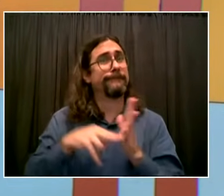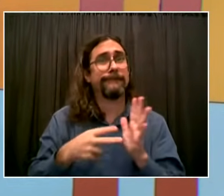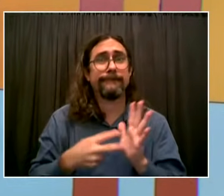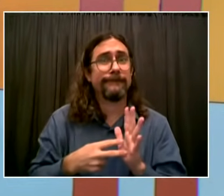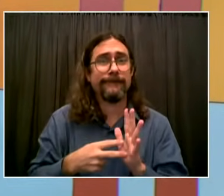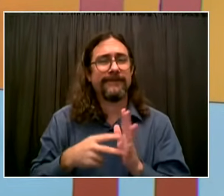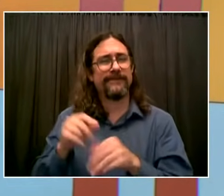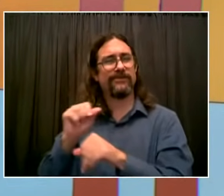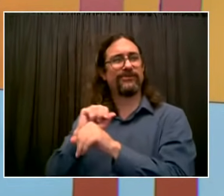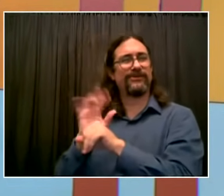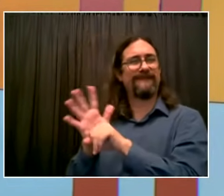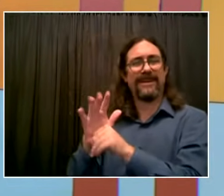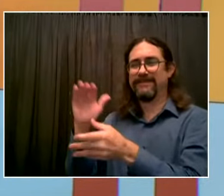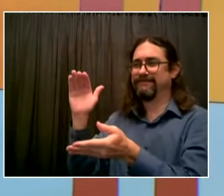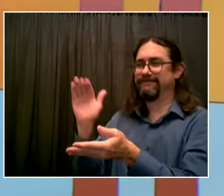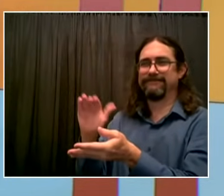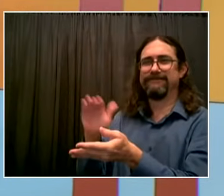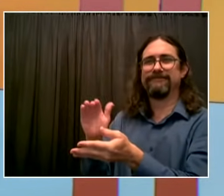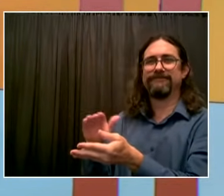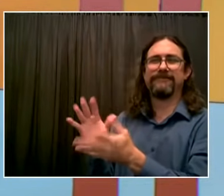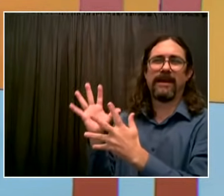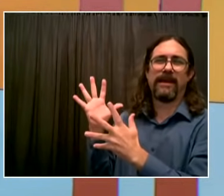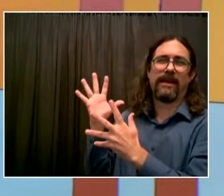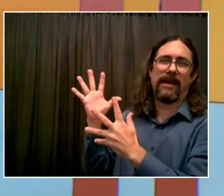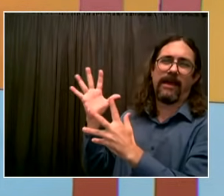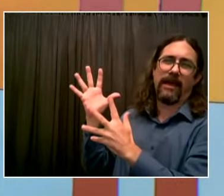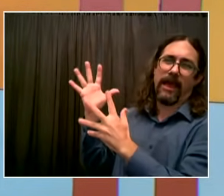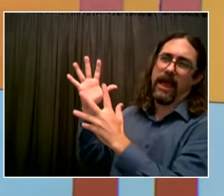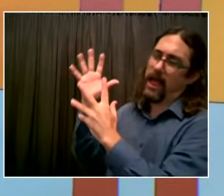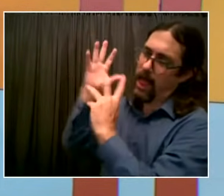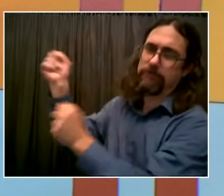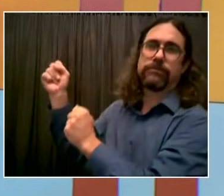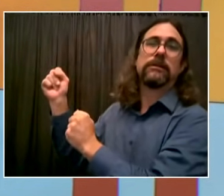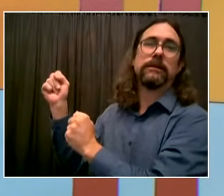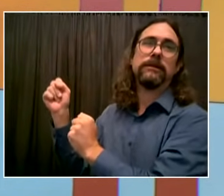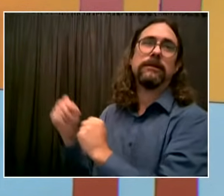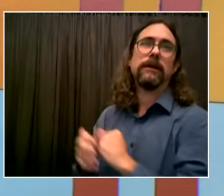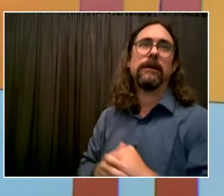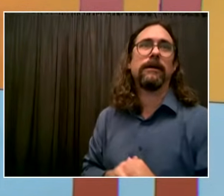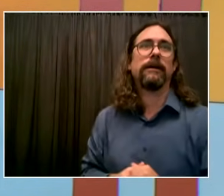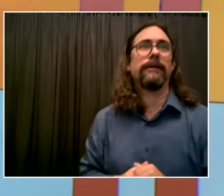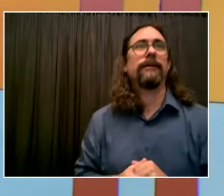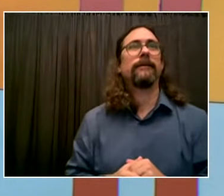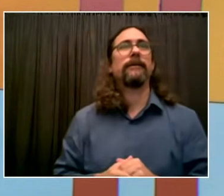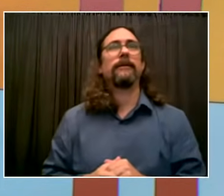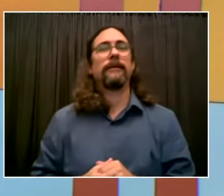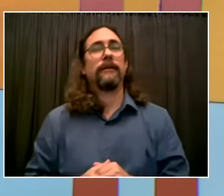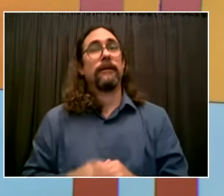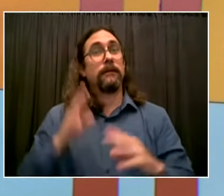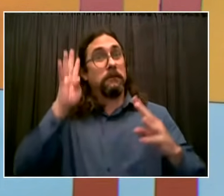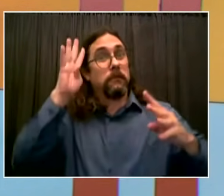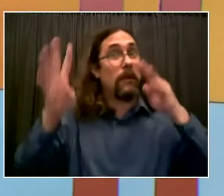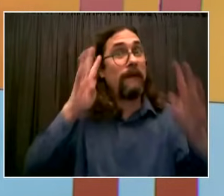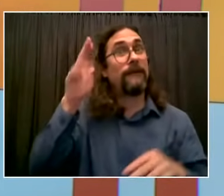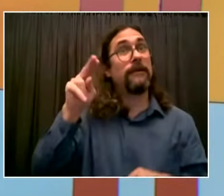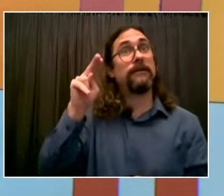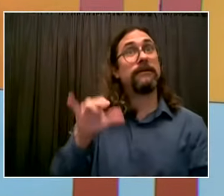NEW APPROACHES, NEW SOLUTIONS, ENGAGING THE PEOPLE OF THIS CITY. WE DO THAT NOT JUST WITH COVID, WE DO THAT ON MANY OTHER FRONTS.